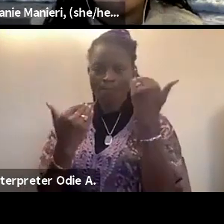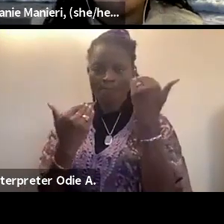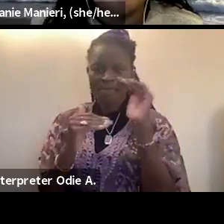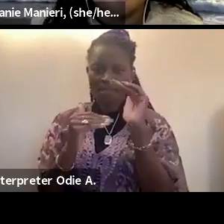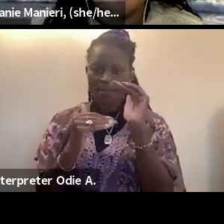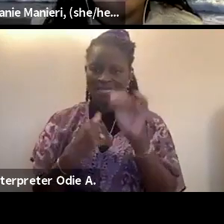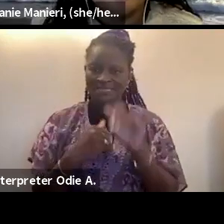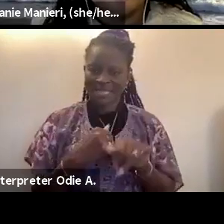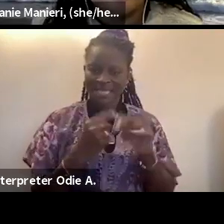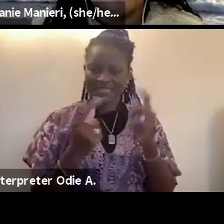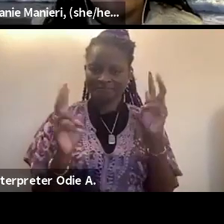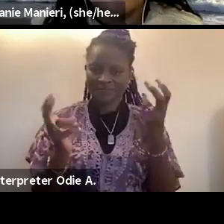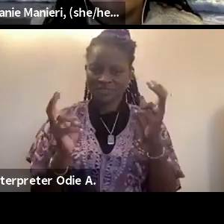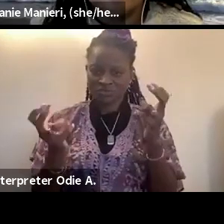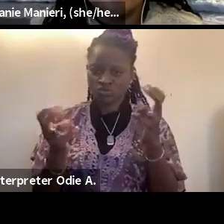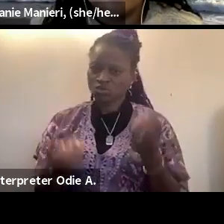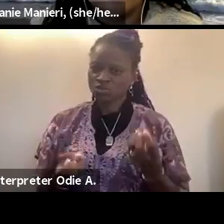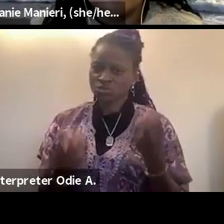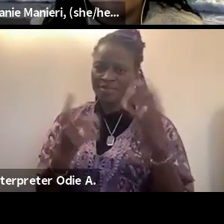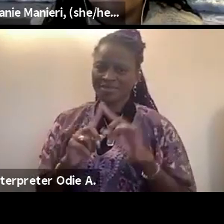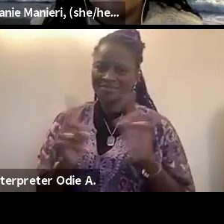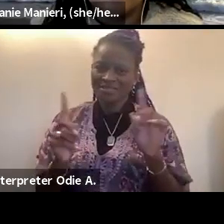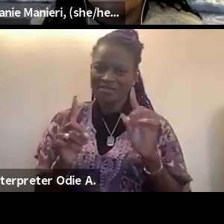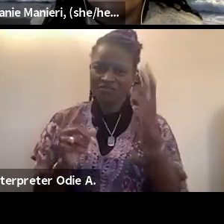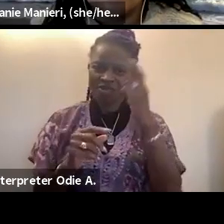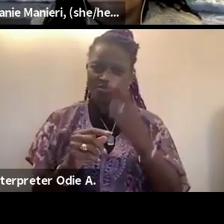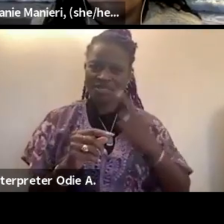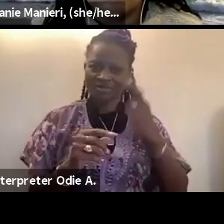So there are many different reasons. But the big reason is to make sure that